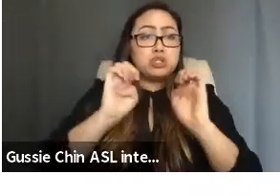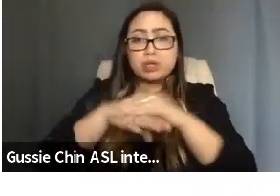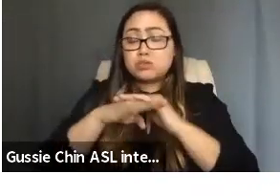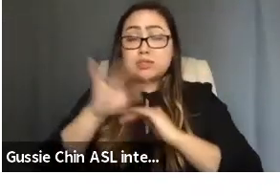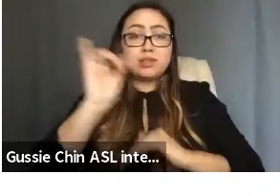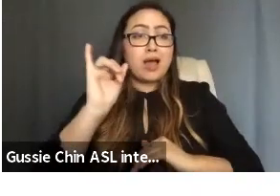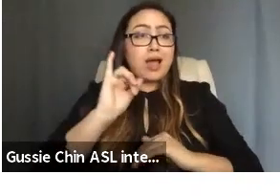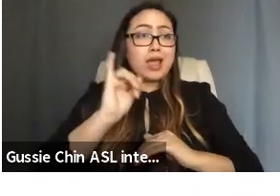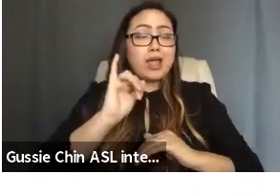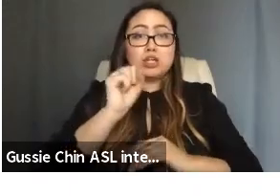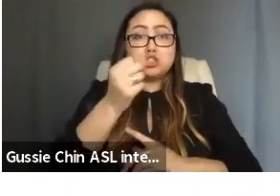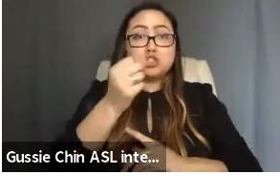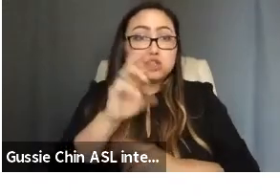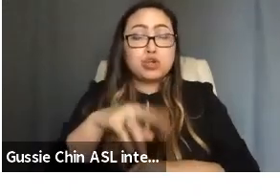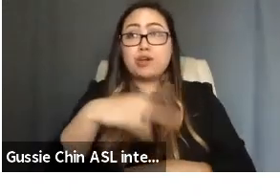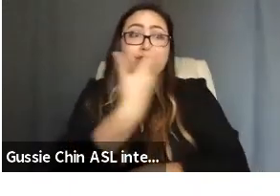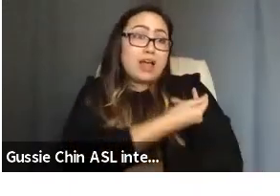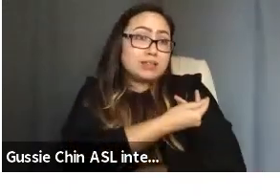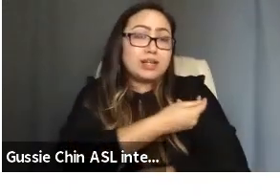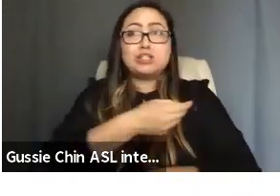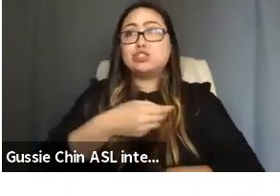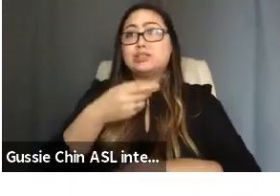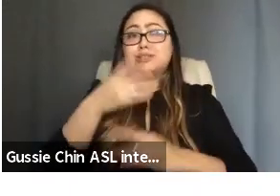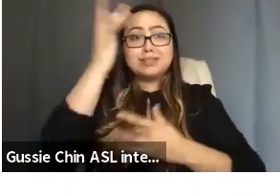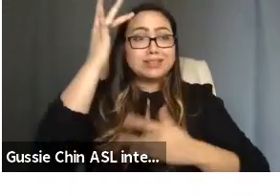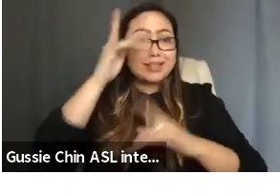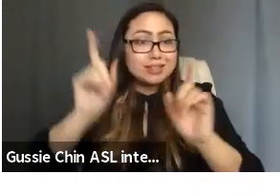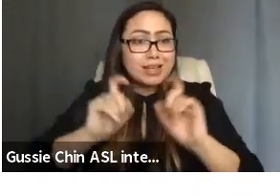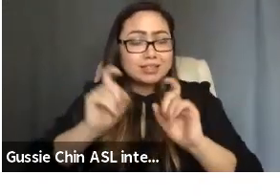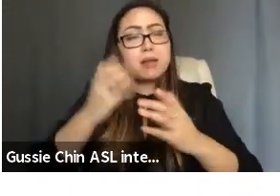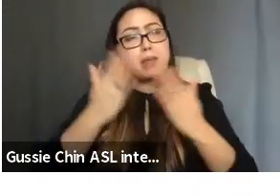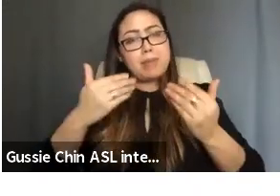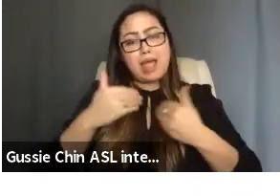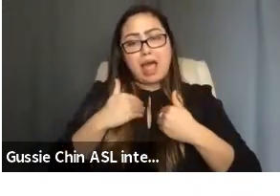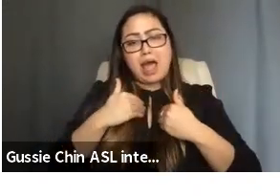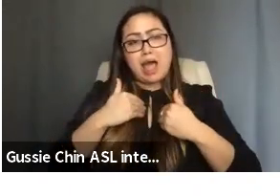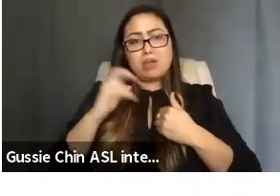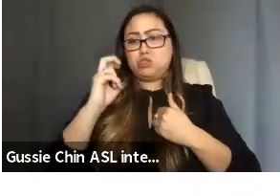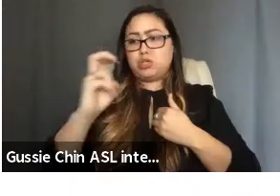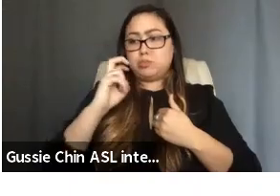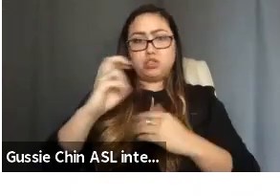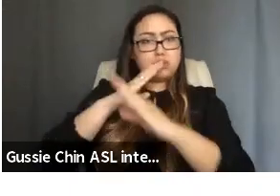vaccinations, disease testing, there may be a transportation barrier for those that don't have